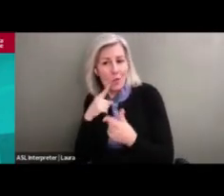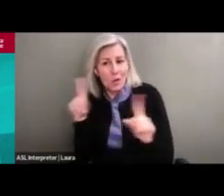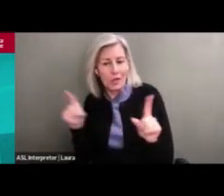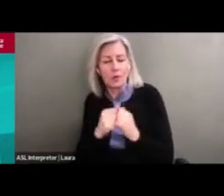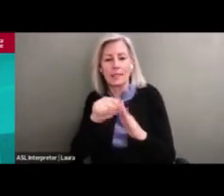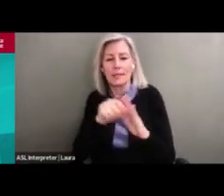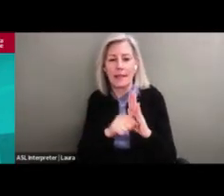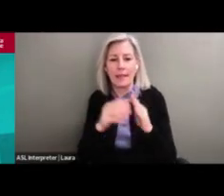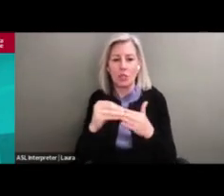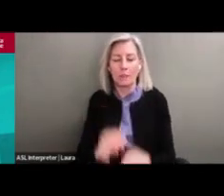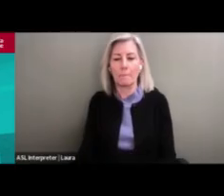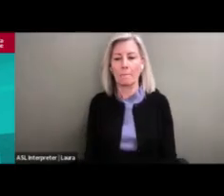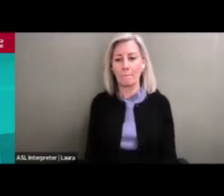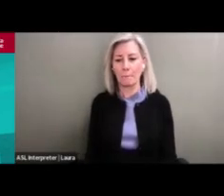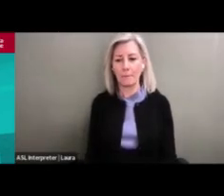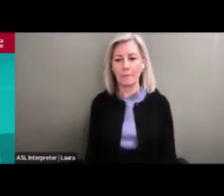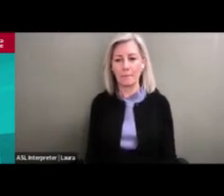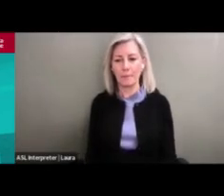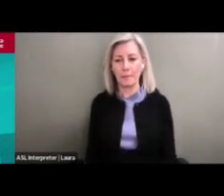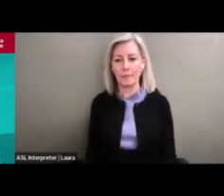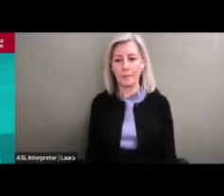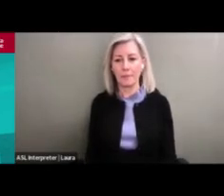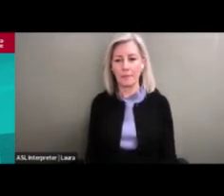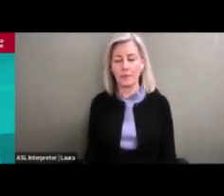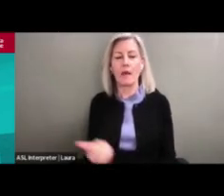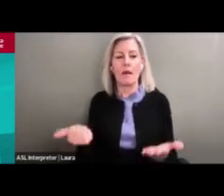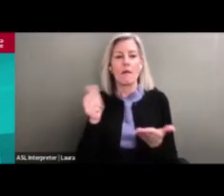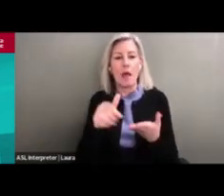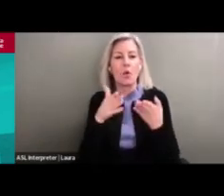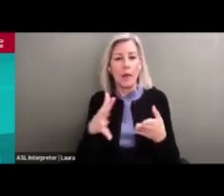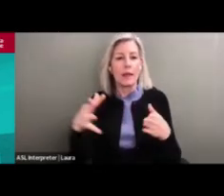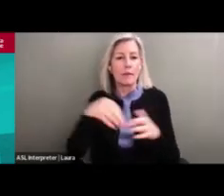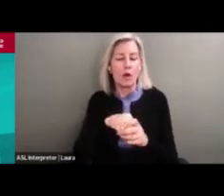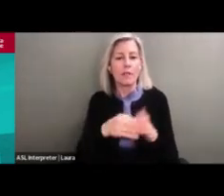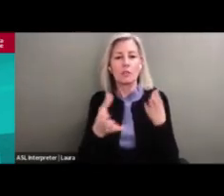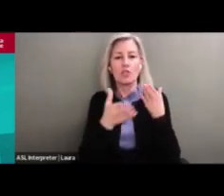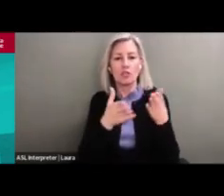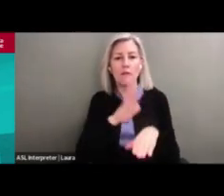, they must take public comment. This is a perfect time to share what is working in your